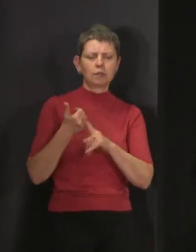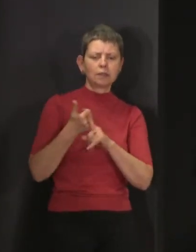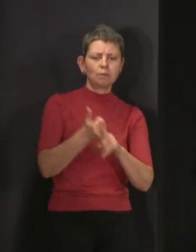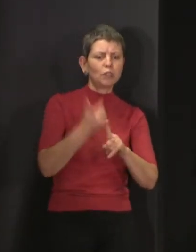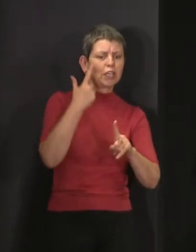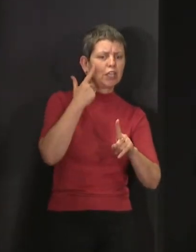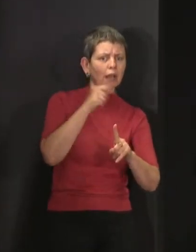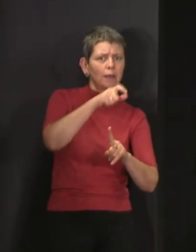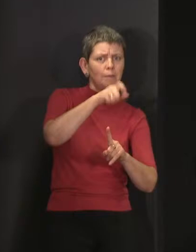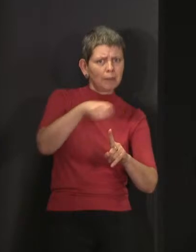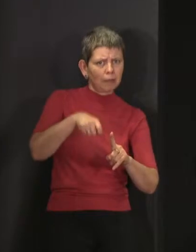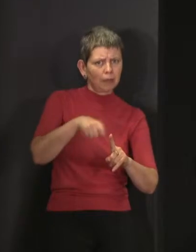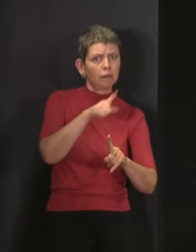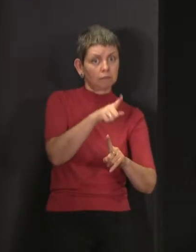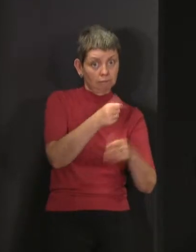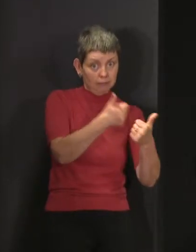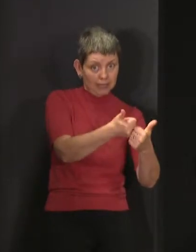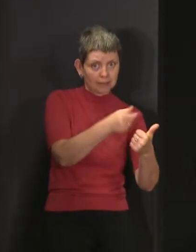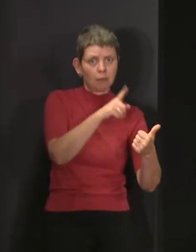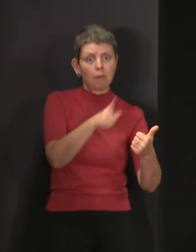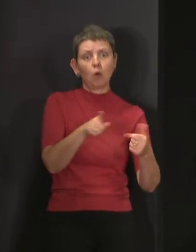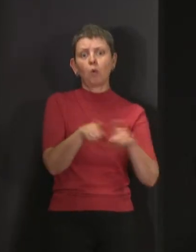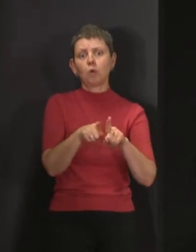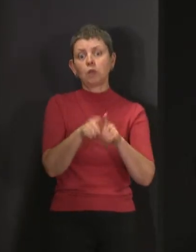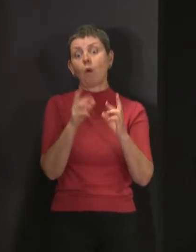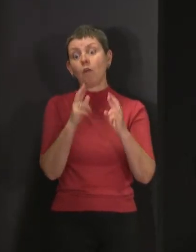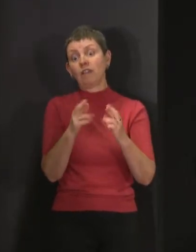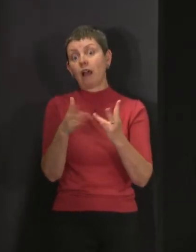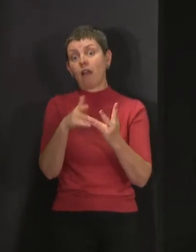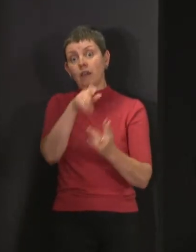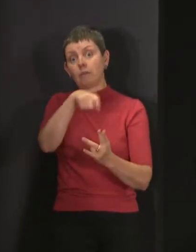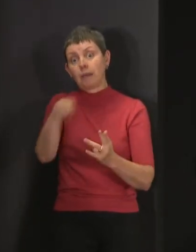hopefully, depending on the implementation, others as well. We will need to wait and see